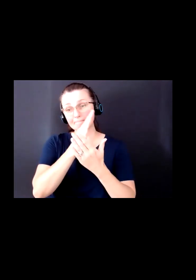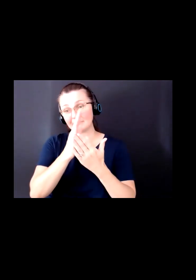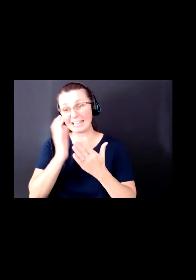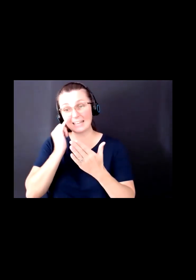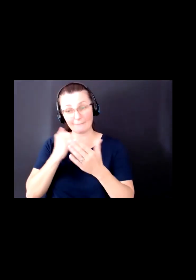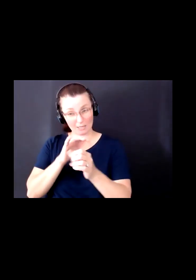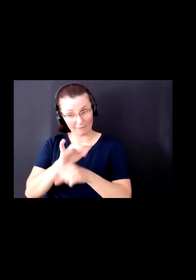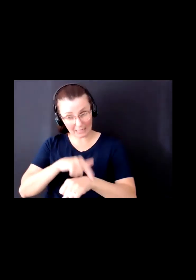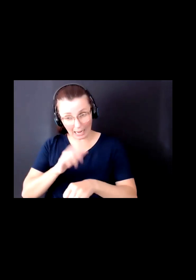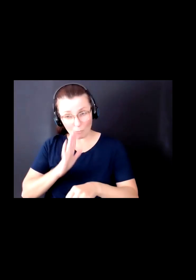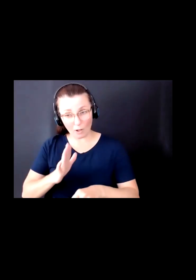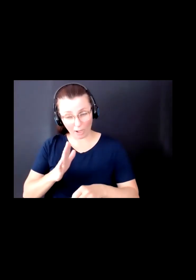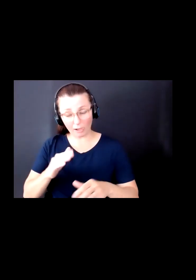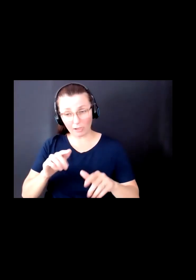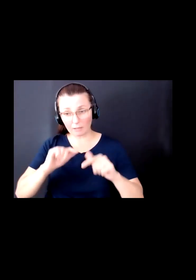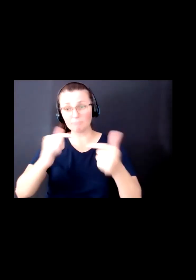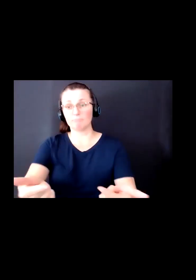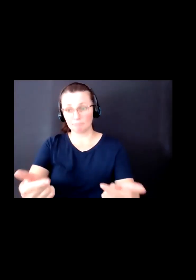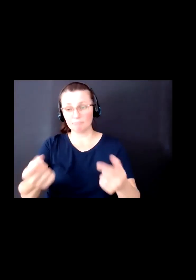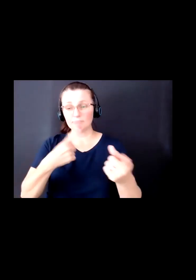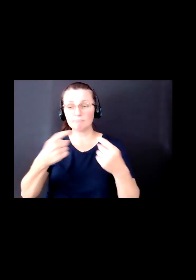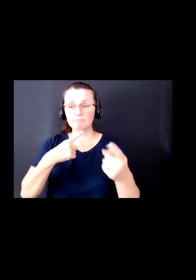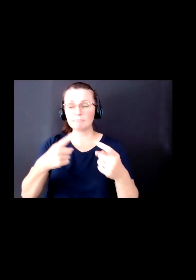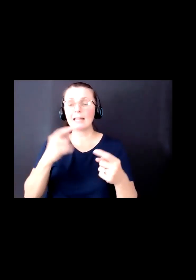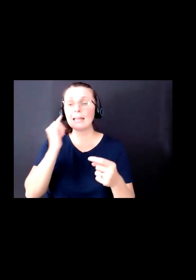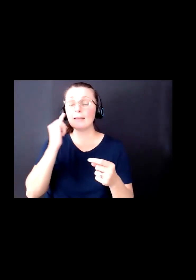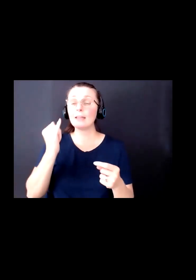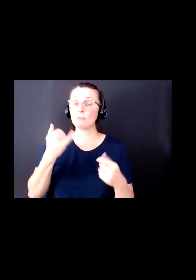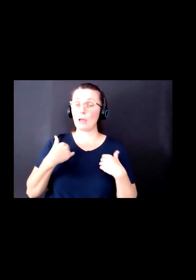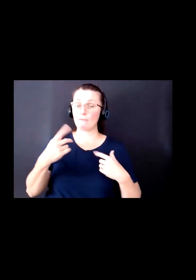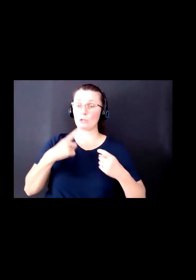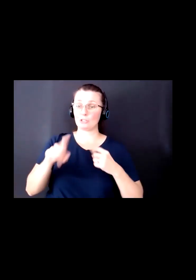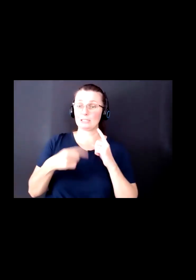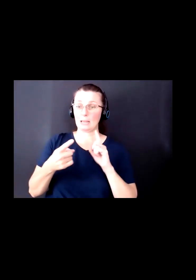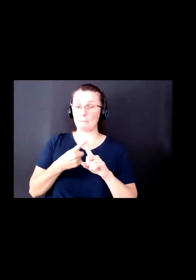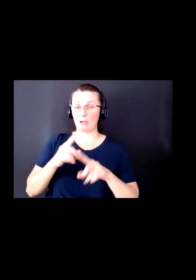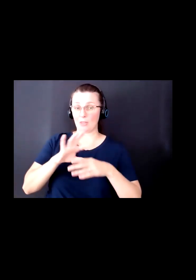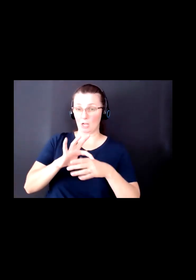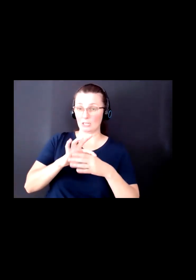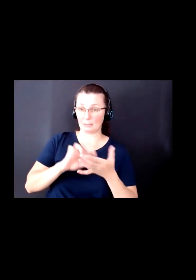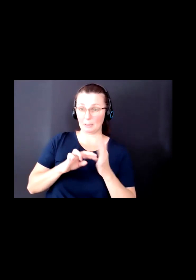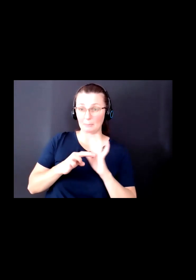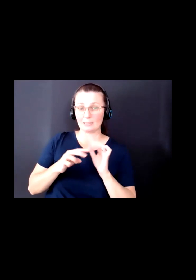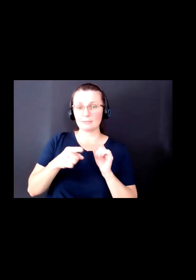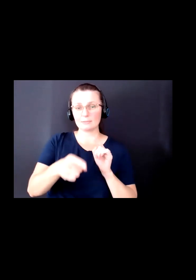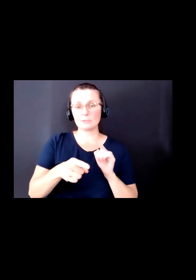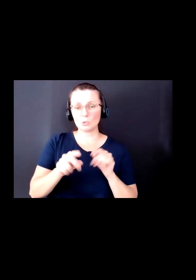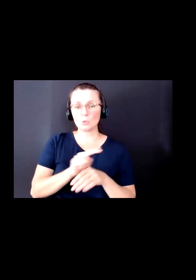you do have questions about the content of the presentation, you can post them using the Q & A feature. And when doing so,